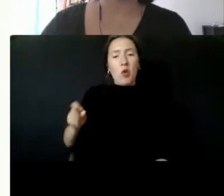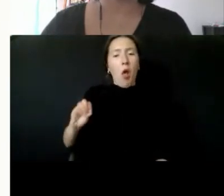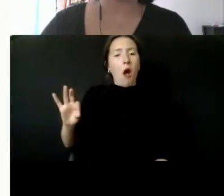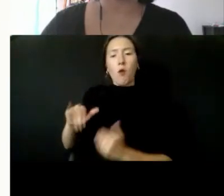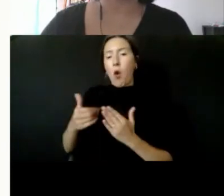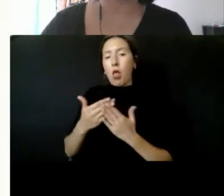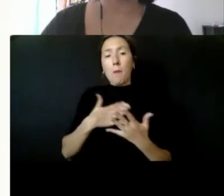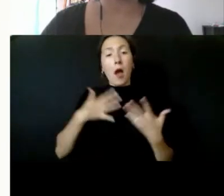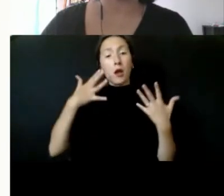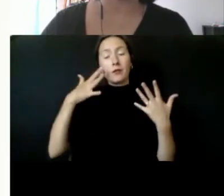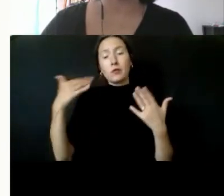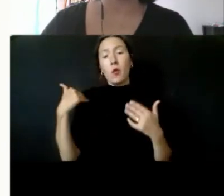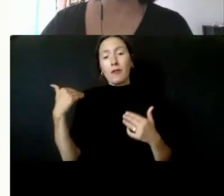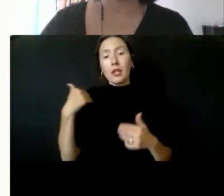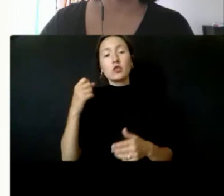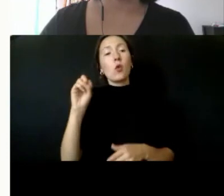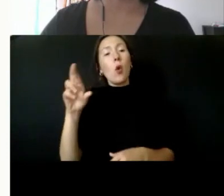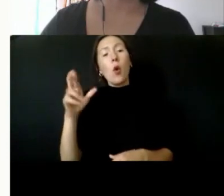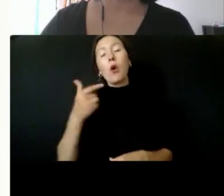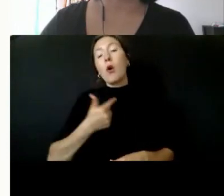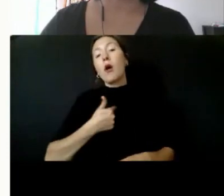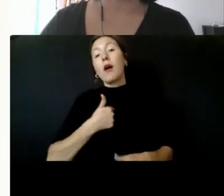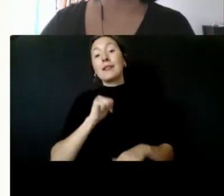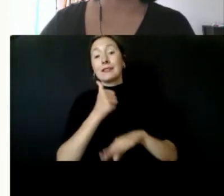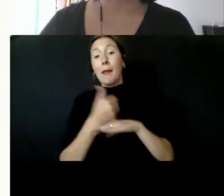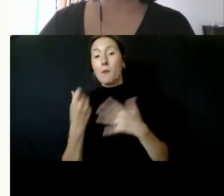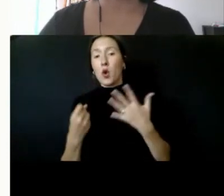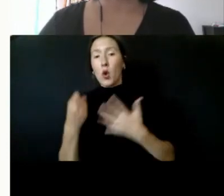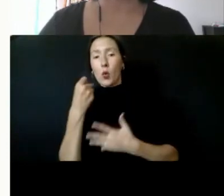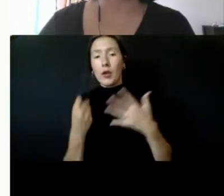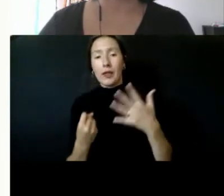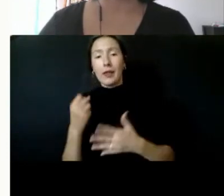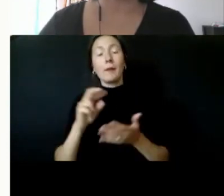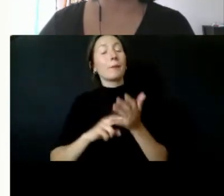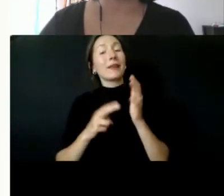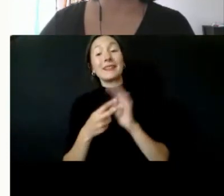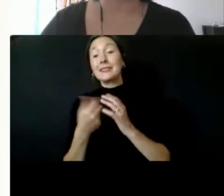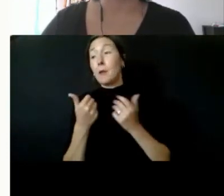basically i only get the most important stuff and i can customize my priority list this is really